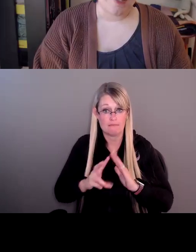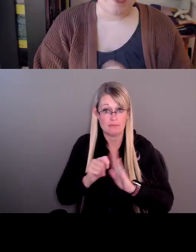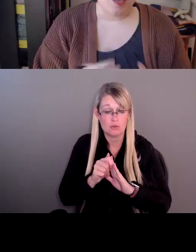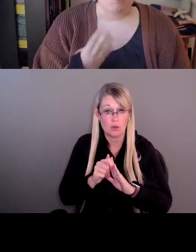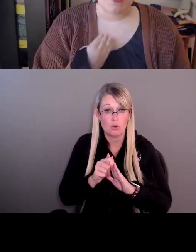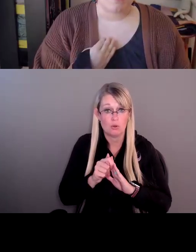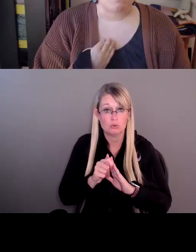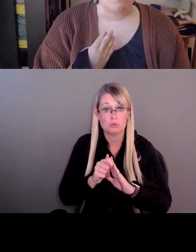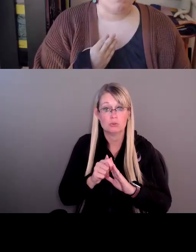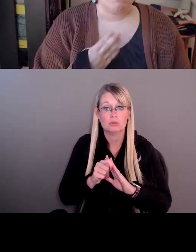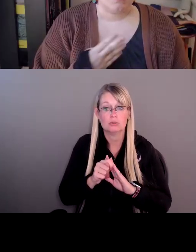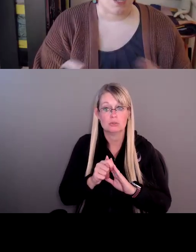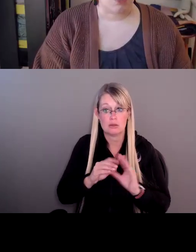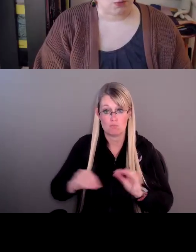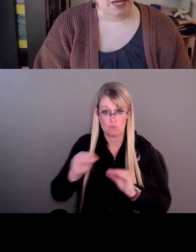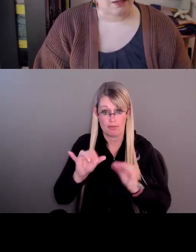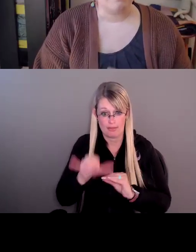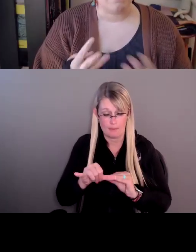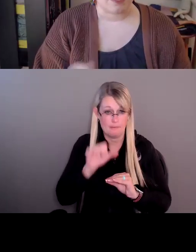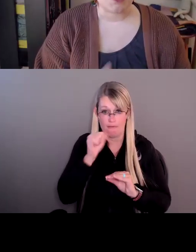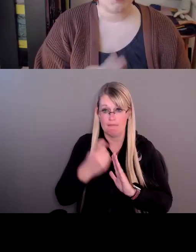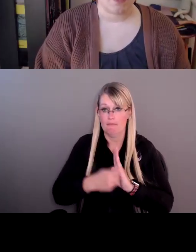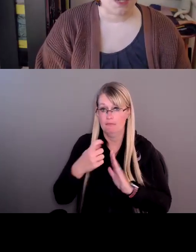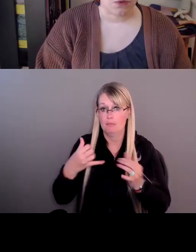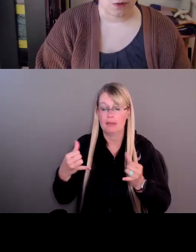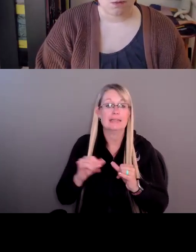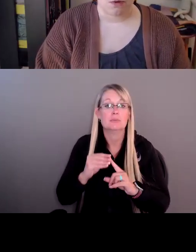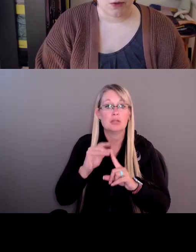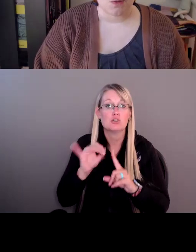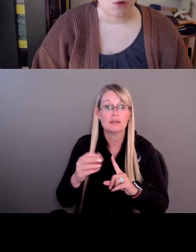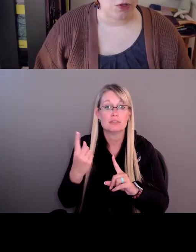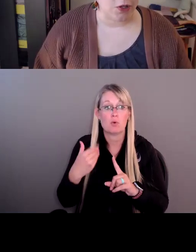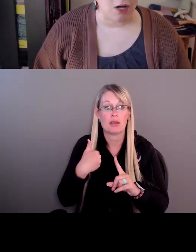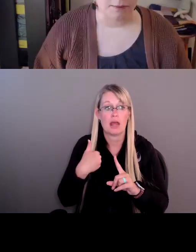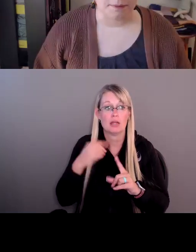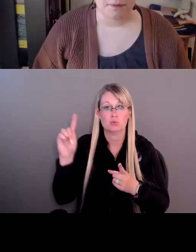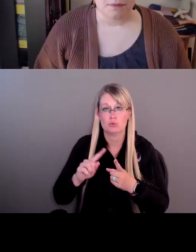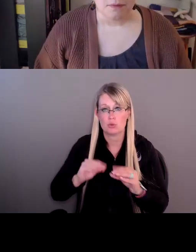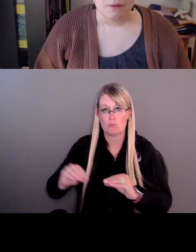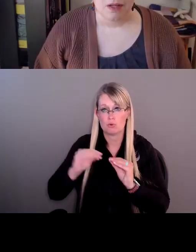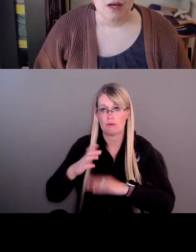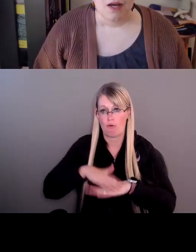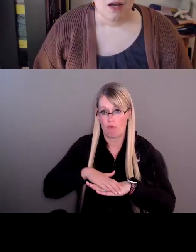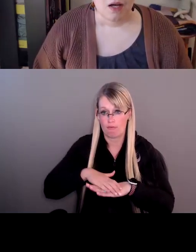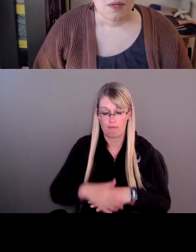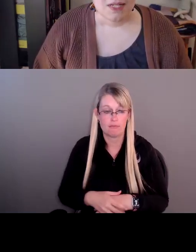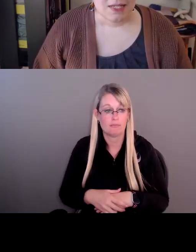like that, but make them not auto play especially if someone has reduced motion turned on. This next